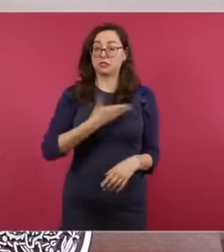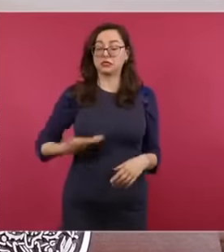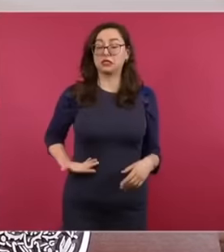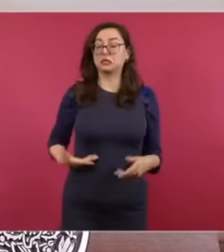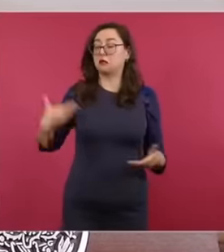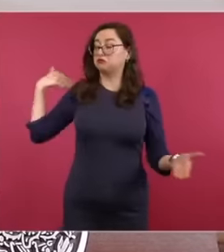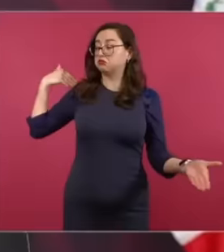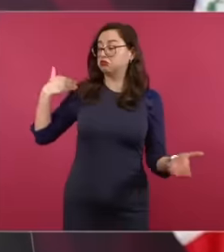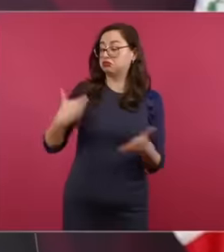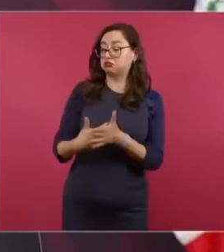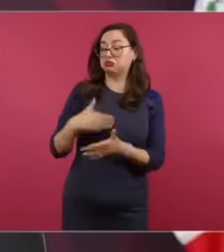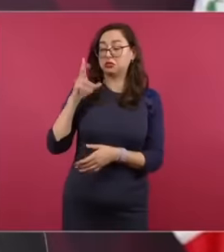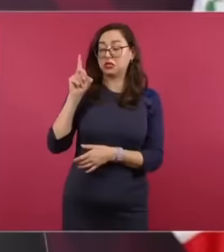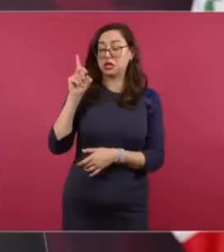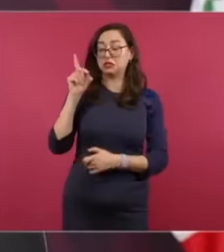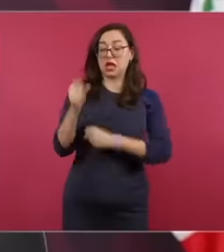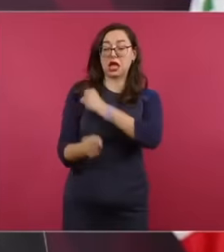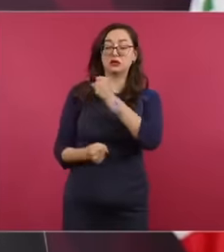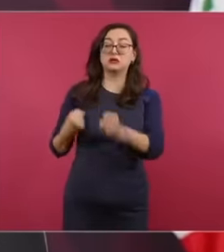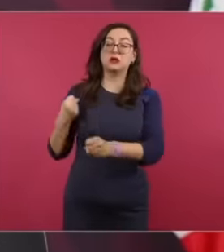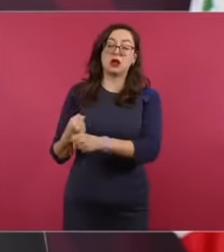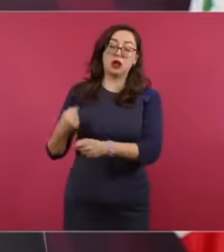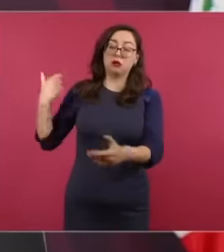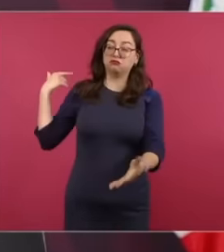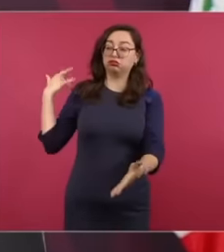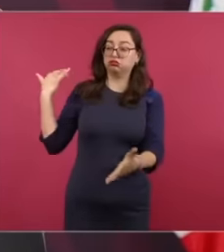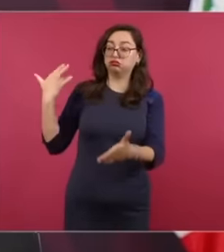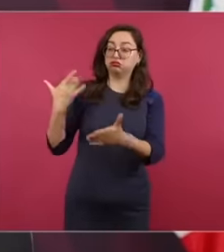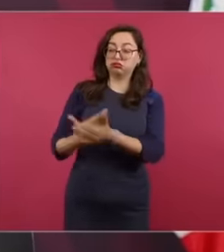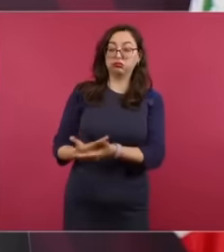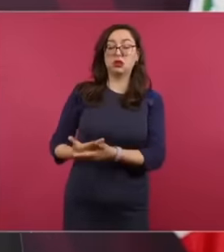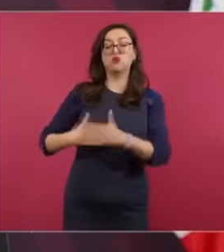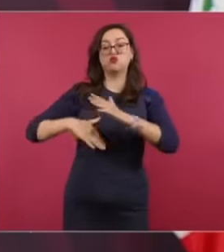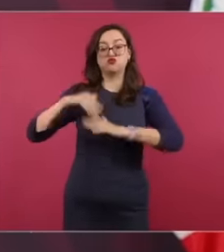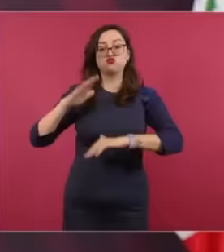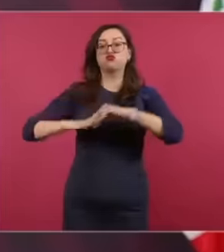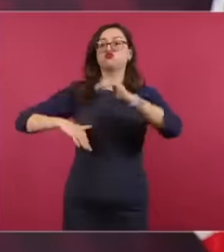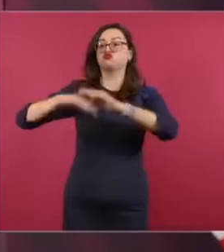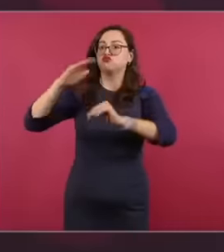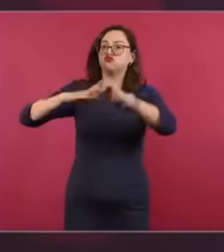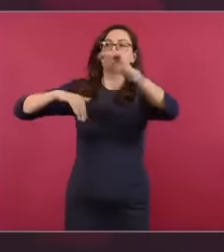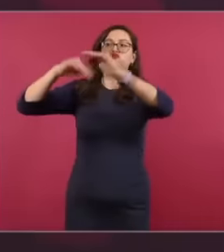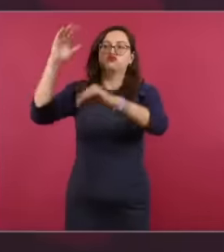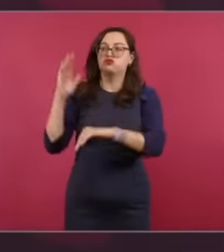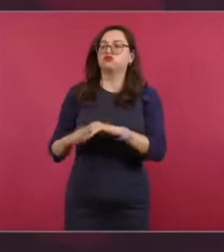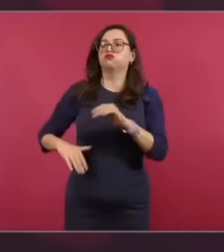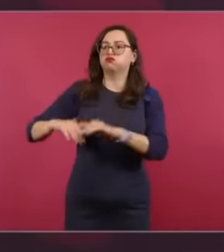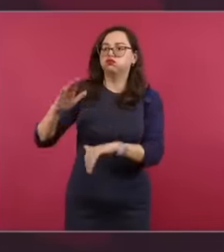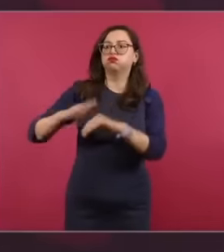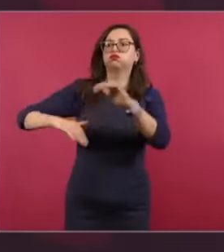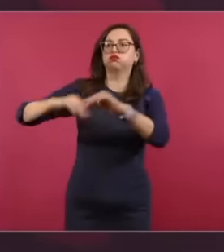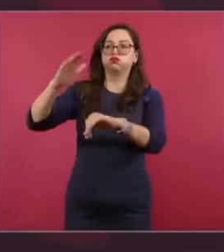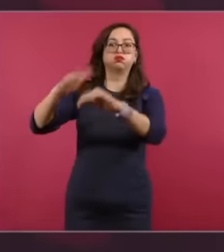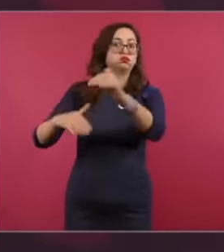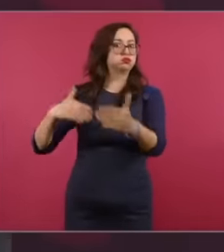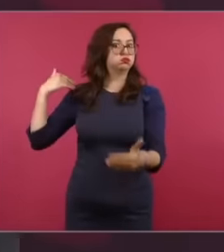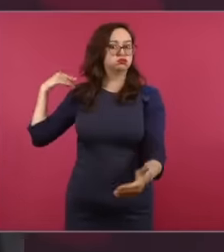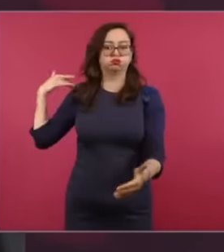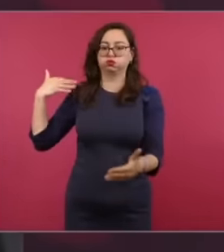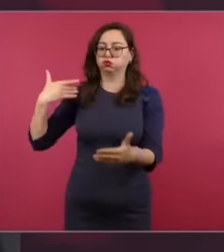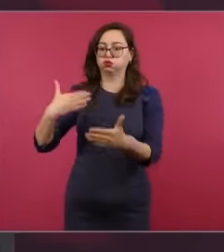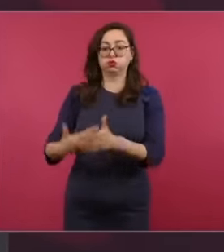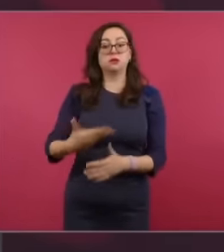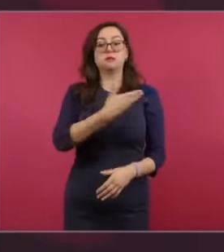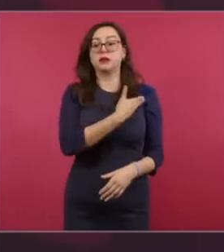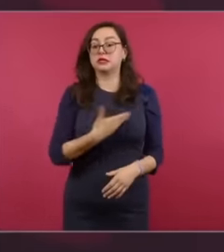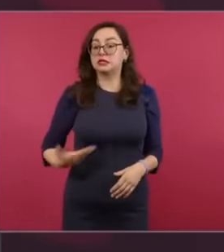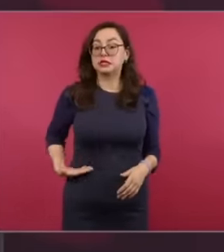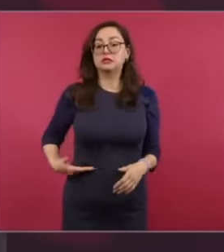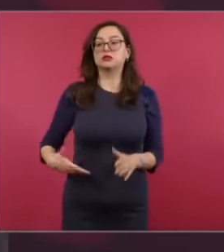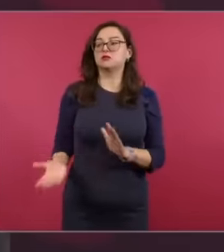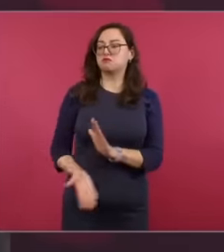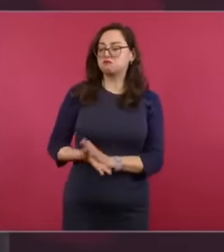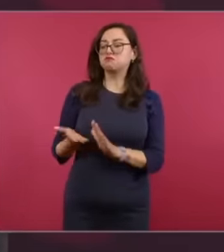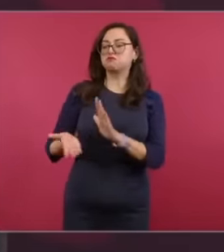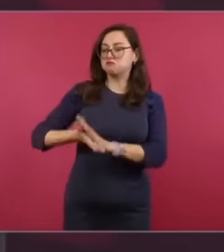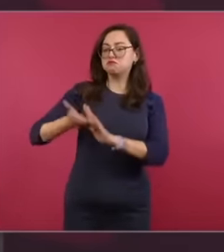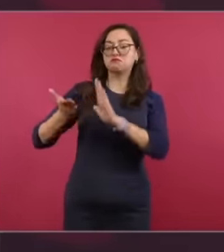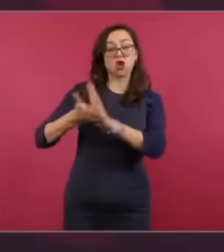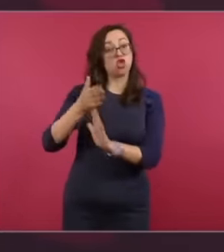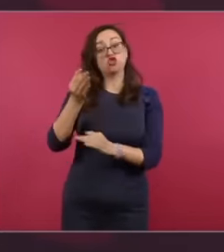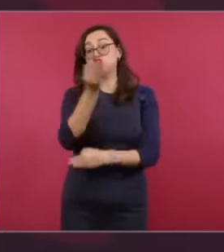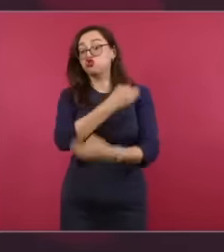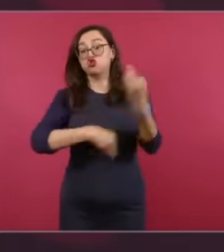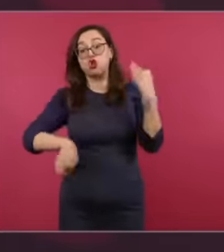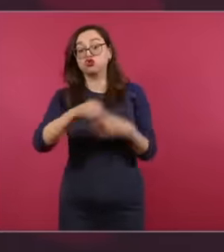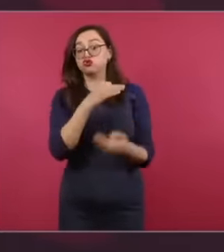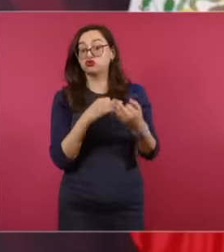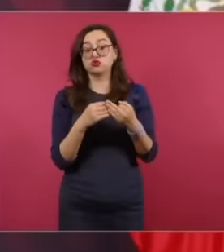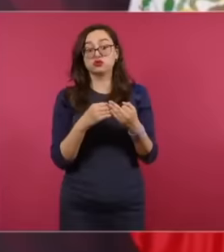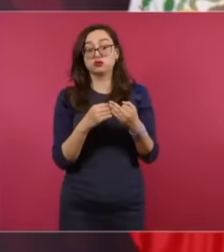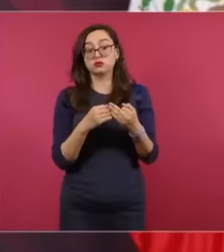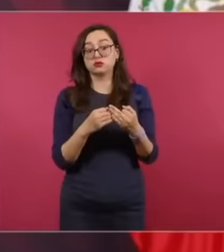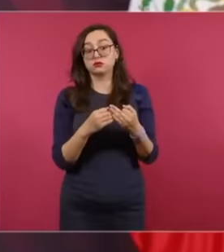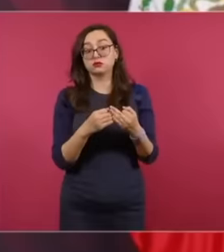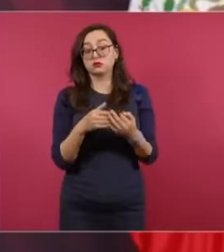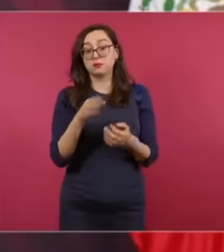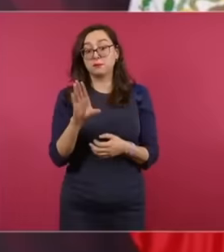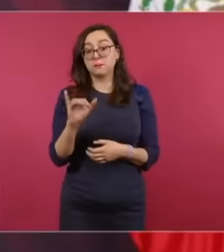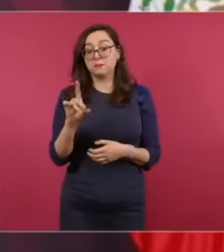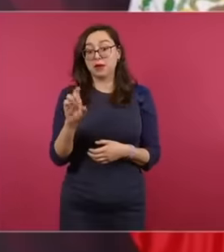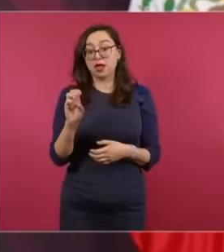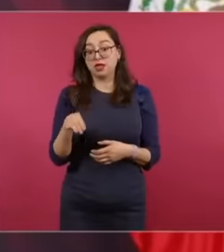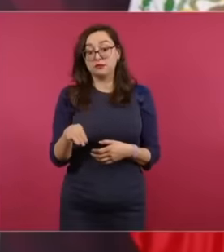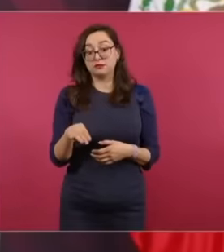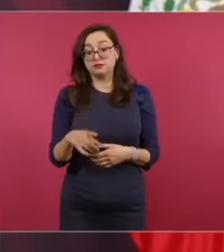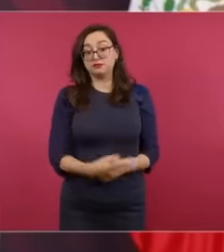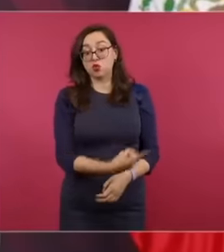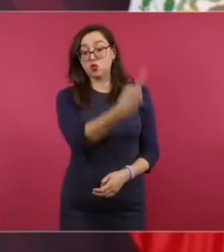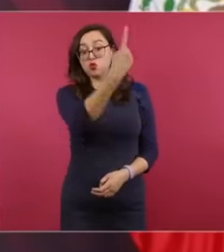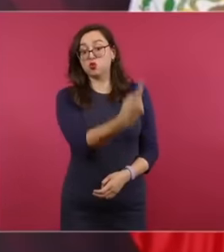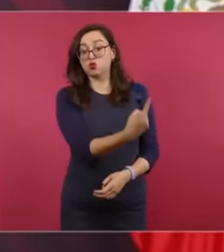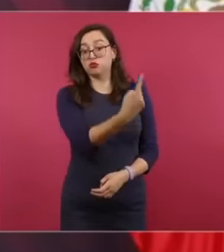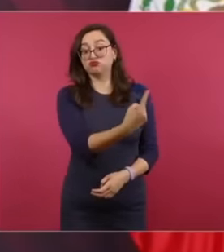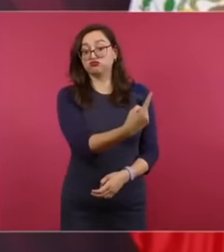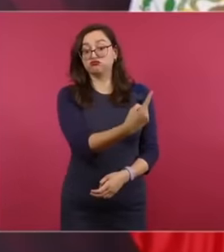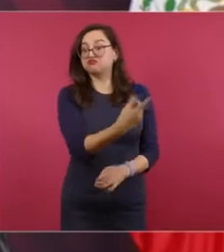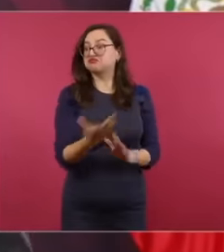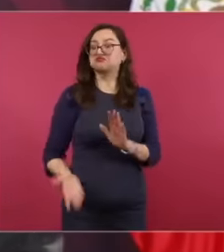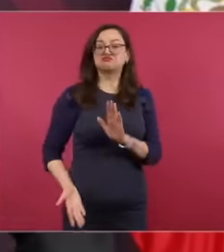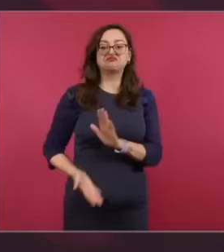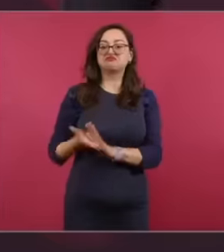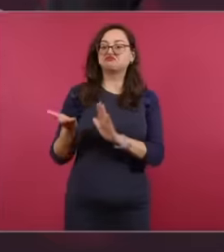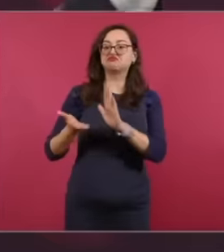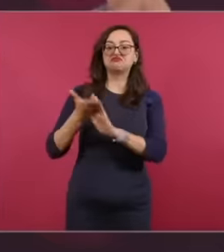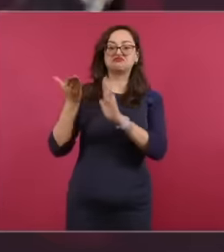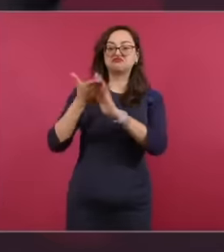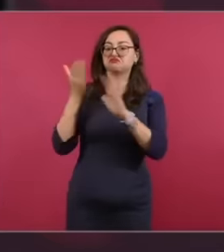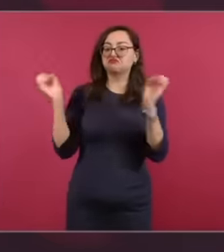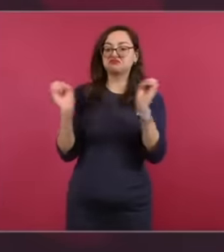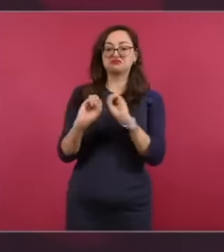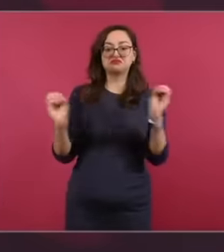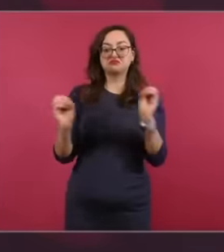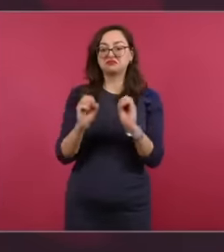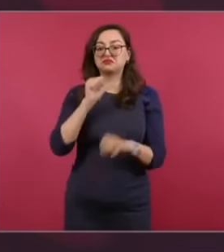built a wall because all the presidents As if it were They have made their pieces of the wall to